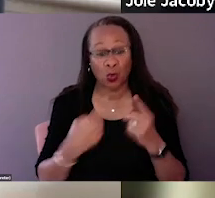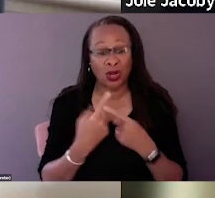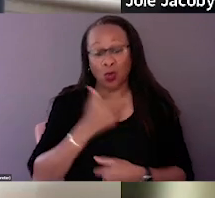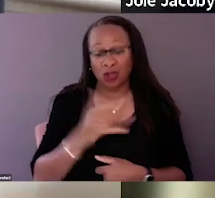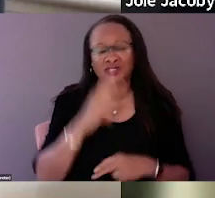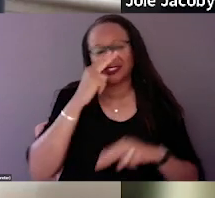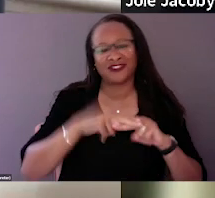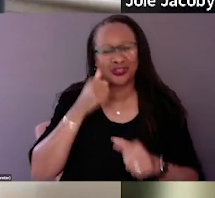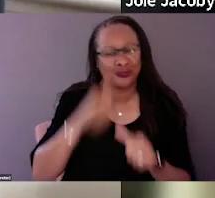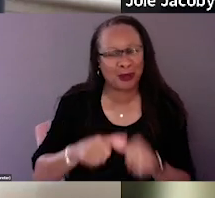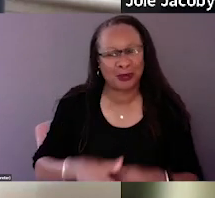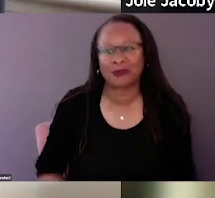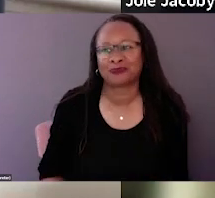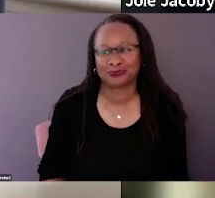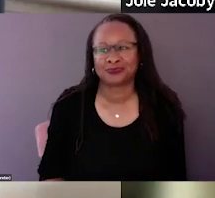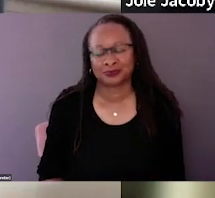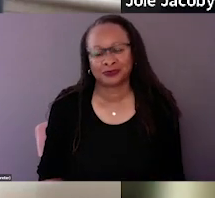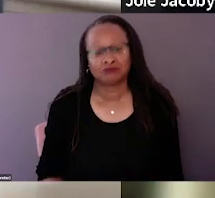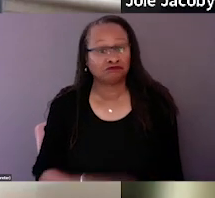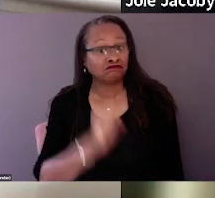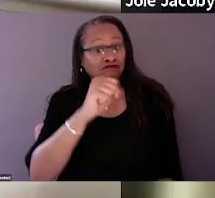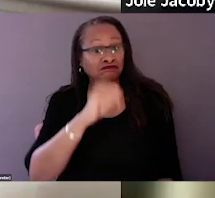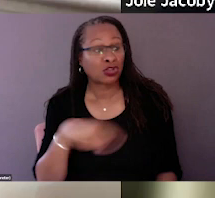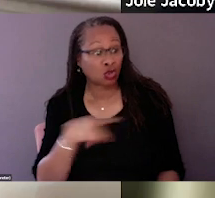Yeah, you all bring about some great points.